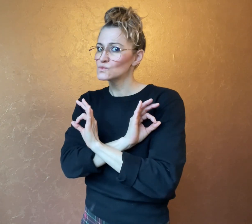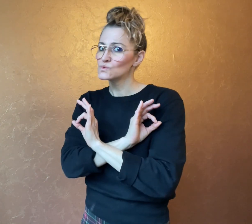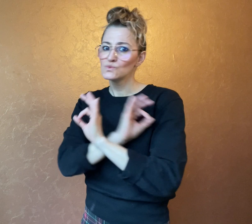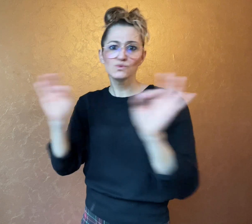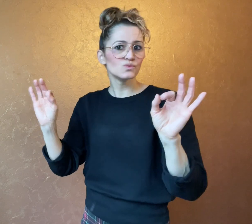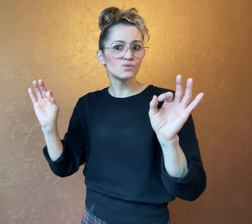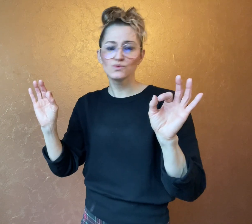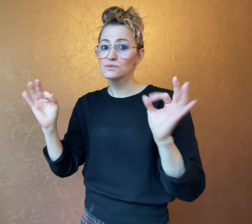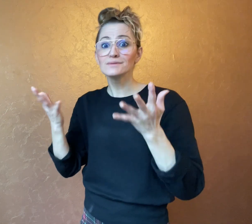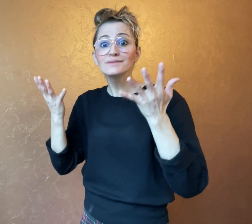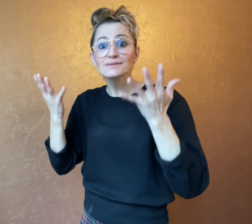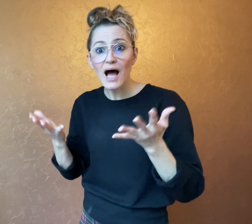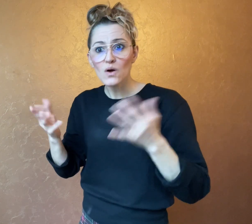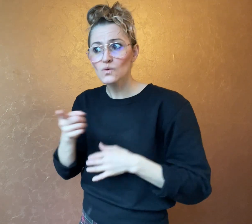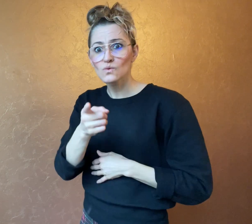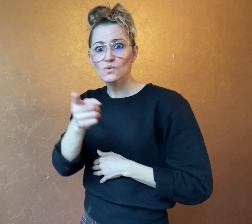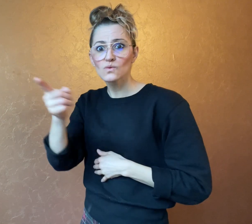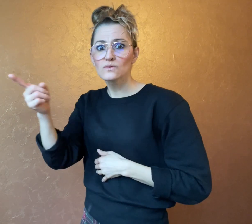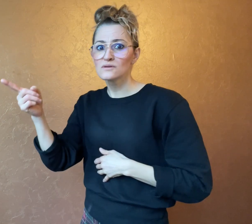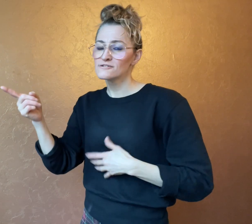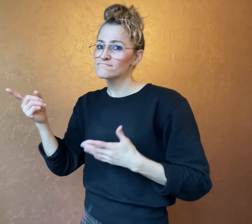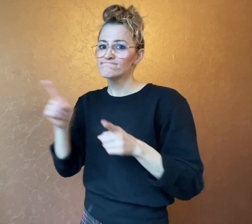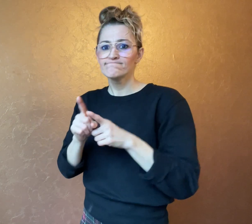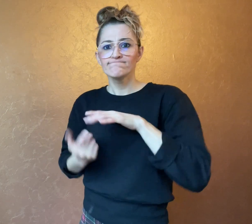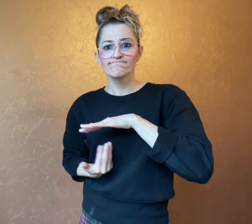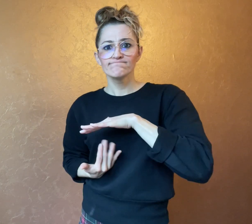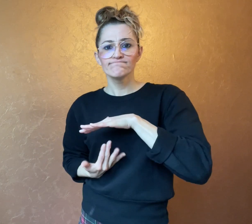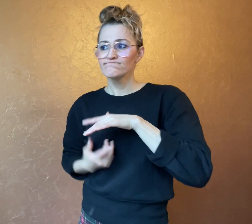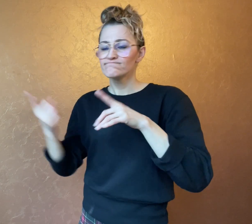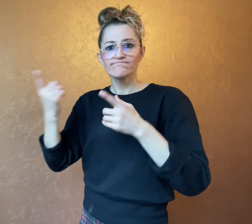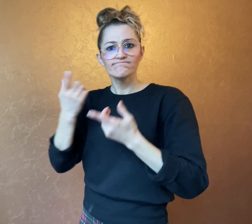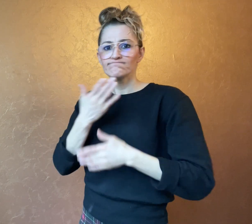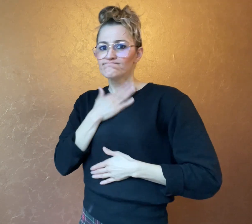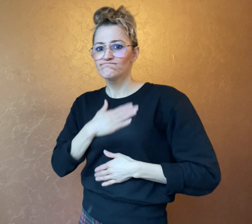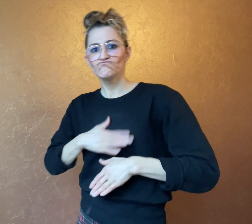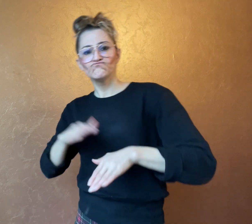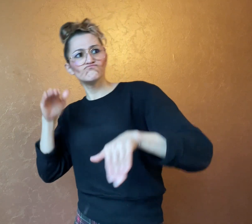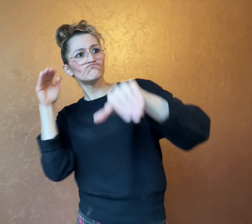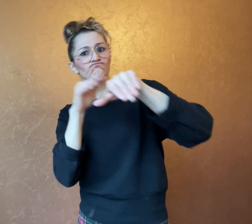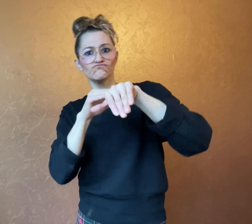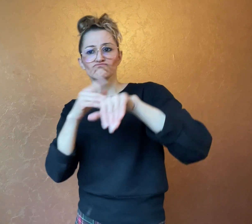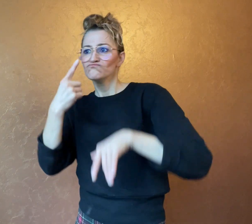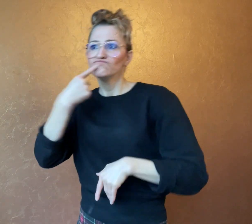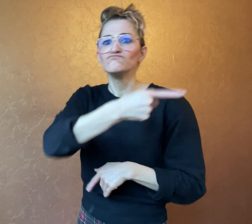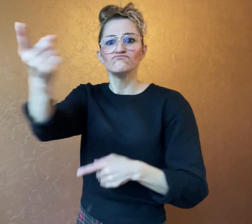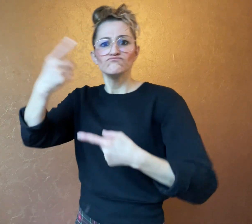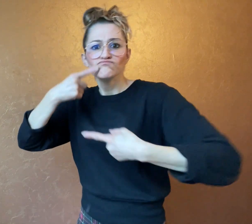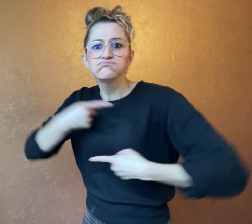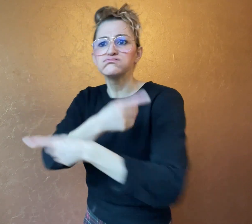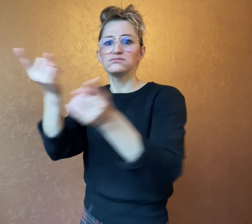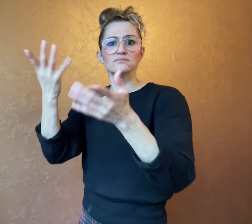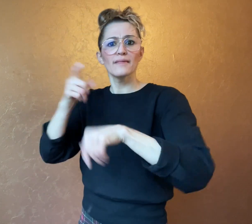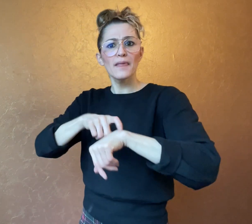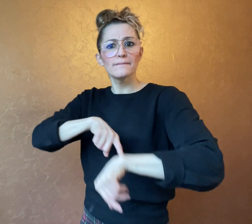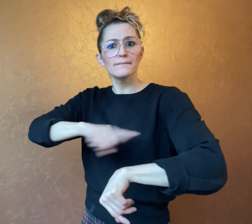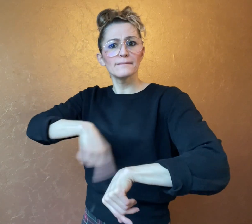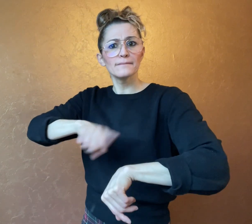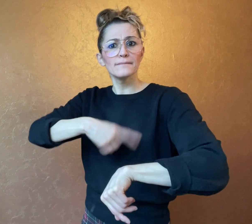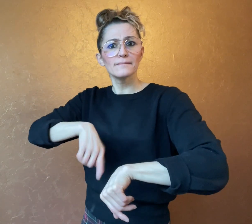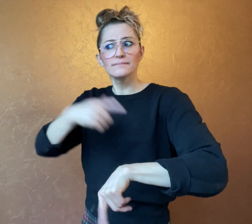and they are speaking out after the situation has gotten